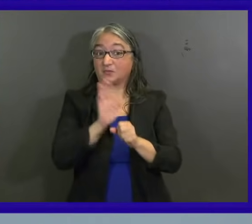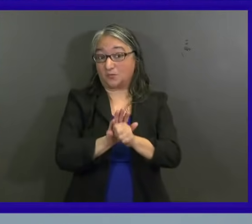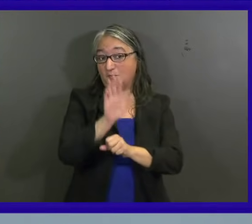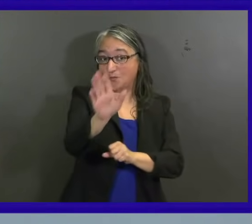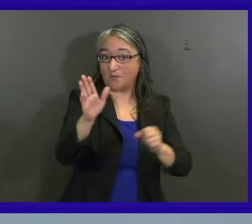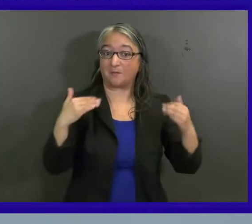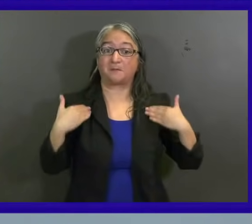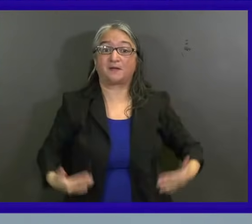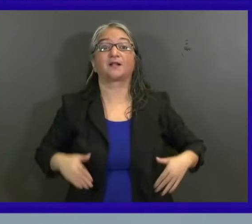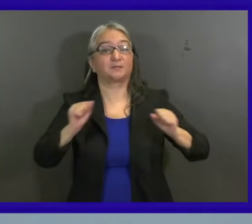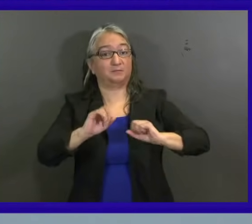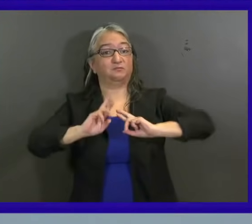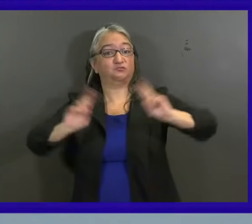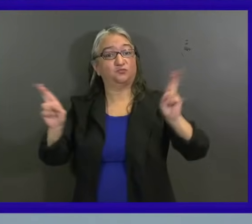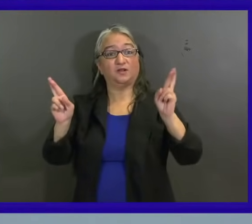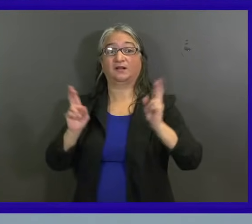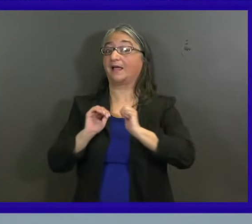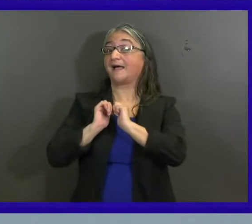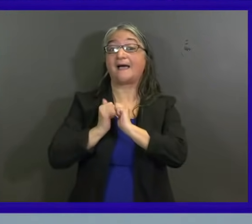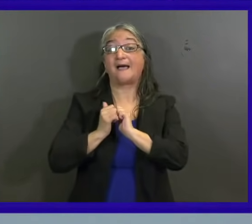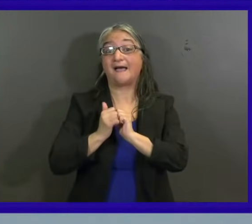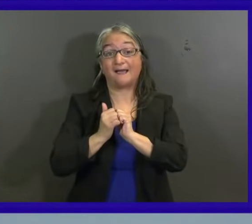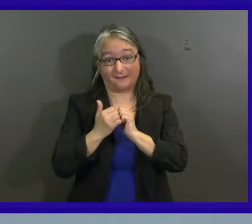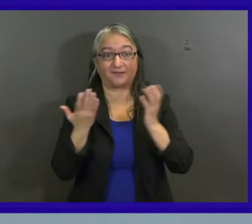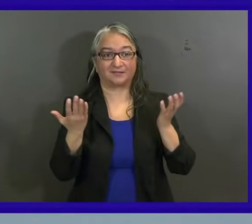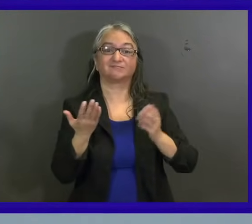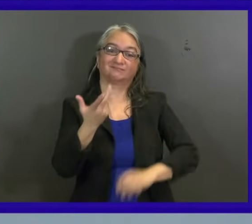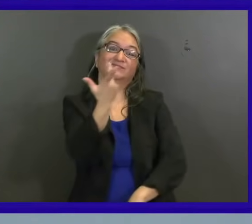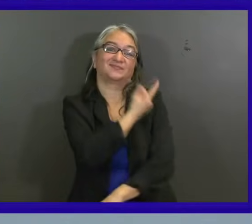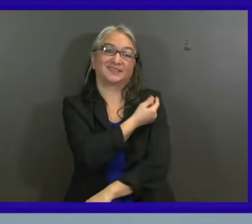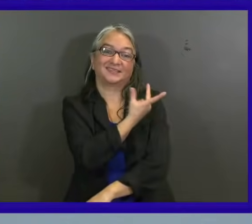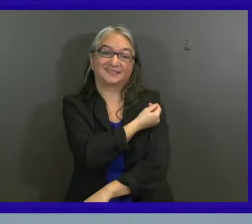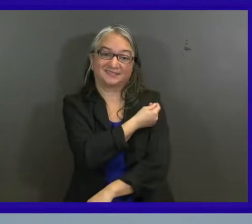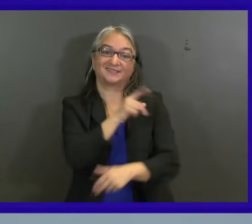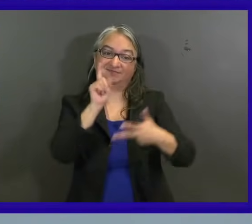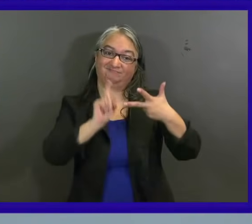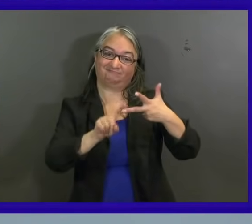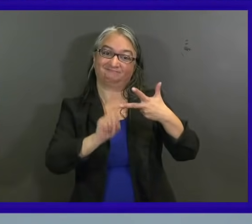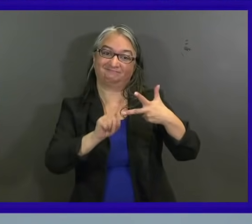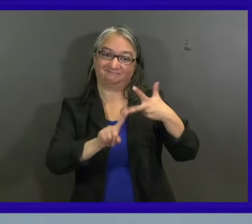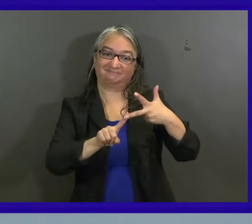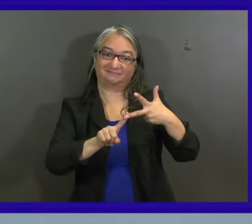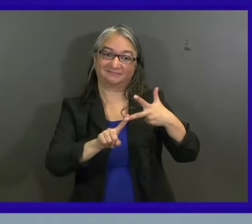whether that's omicron or any other variant is to get your booster dose there are literally hundreds